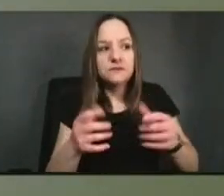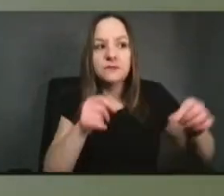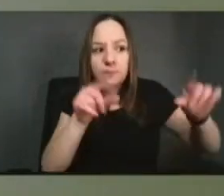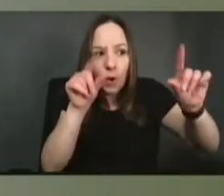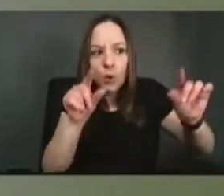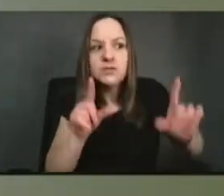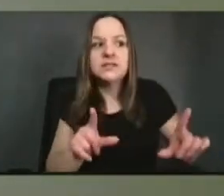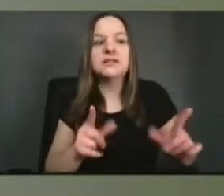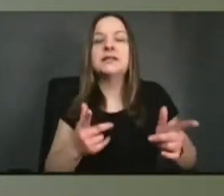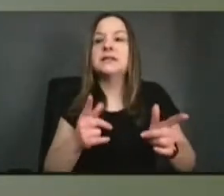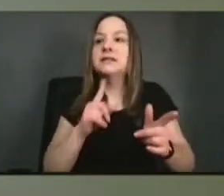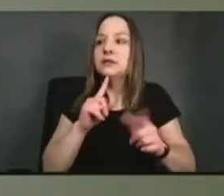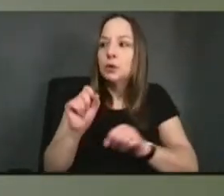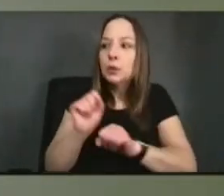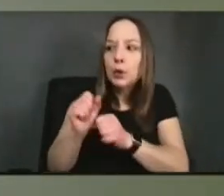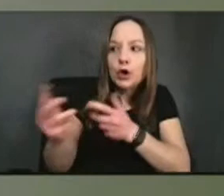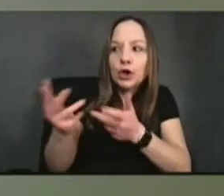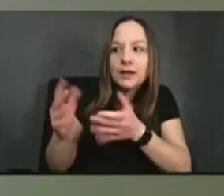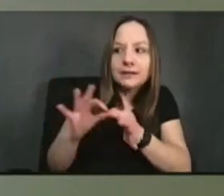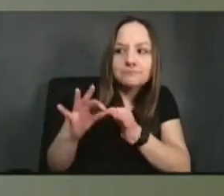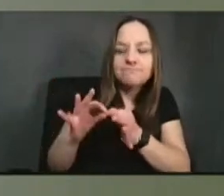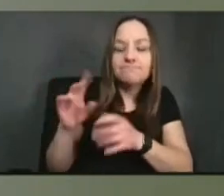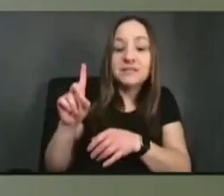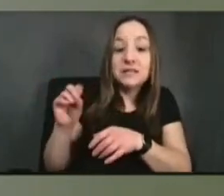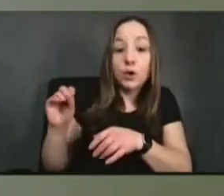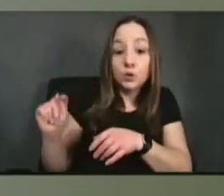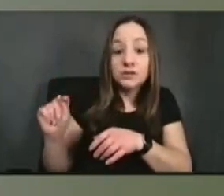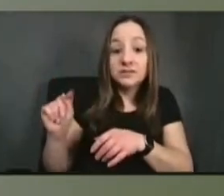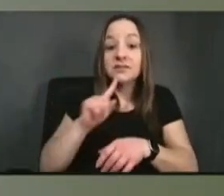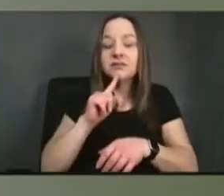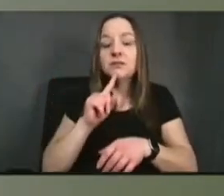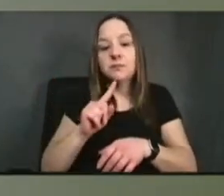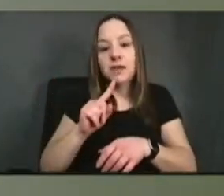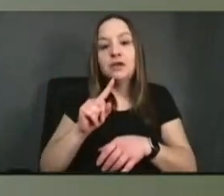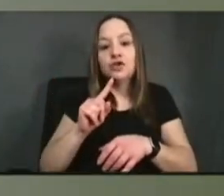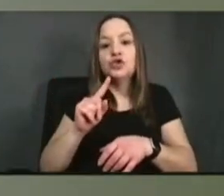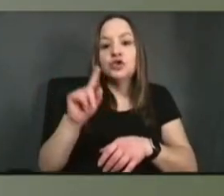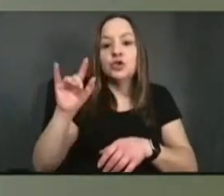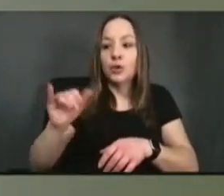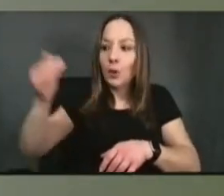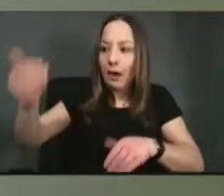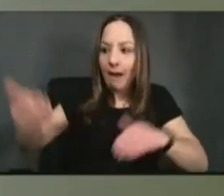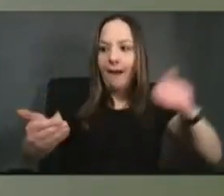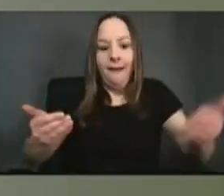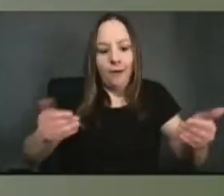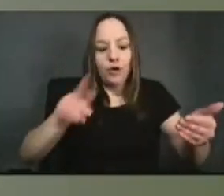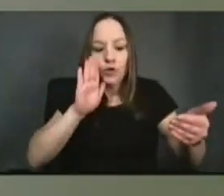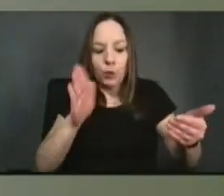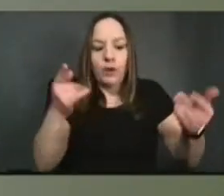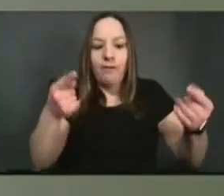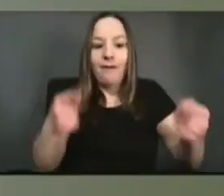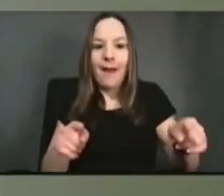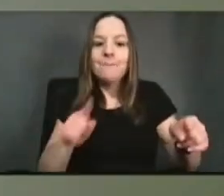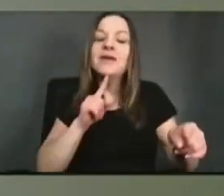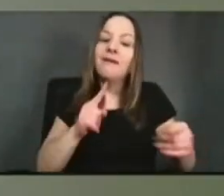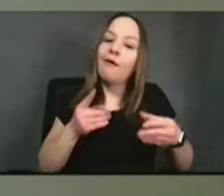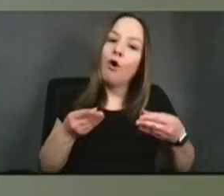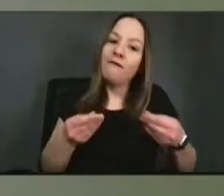again, those are active requisitions on on the website, and we worked collaboratively with the Department of ansptation to make sure that